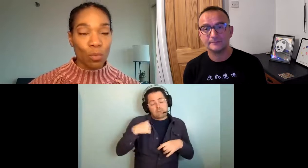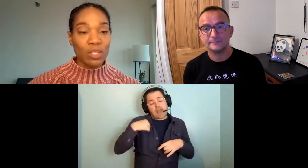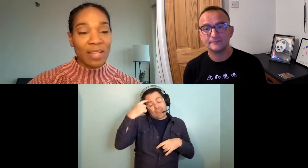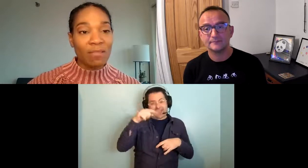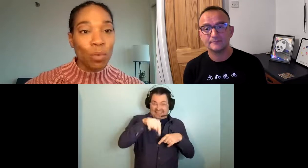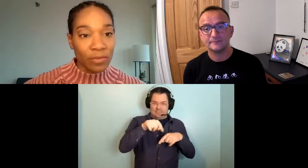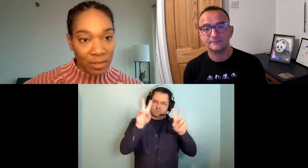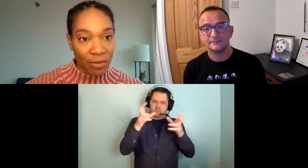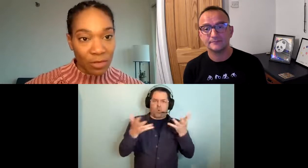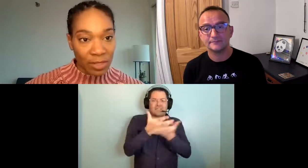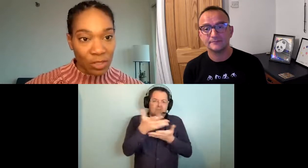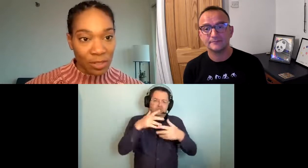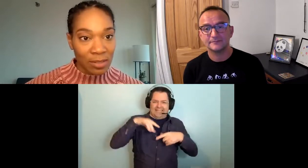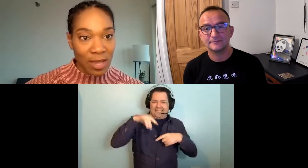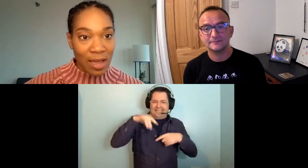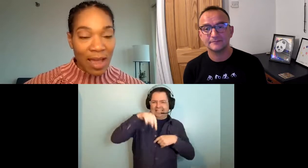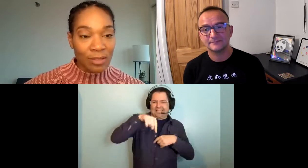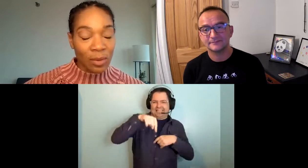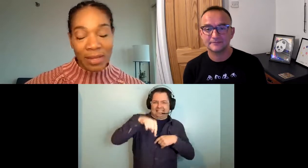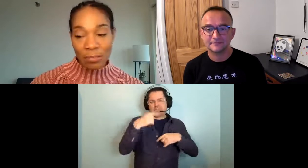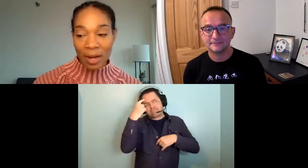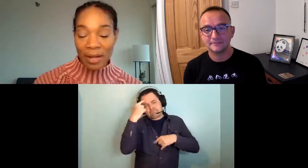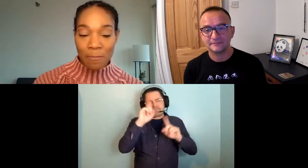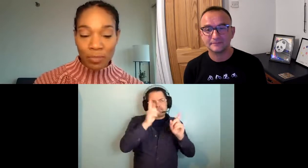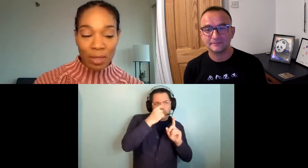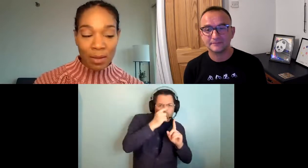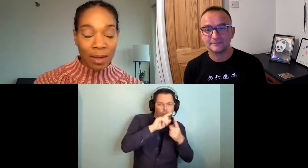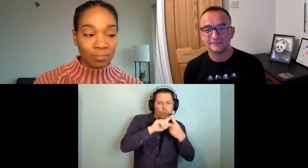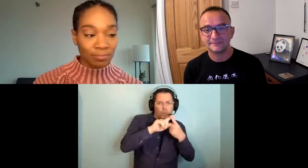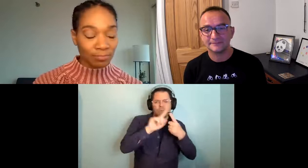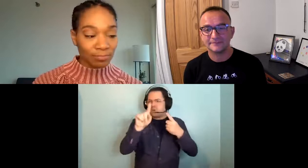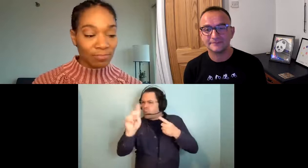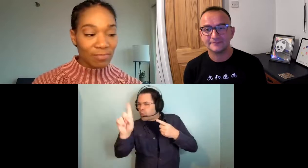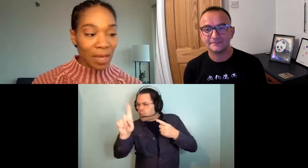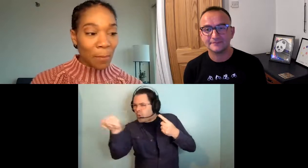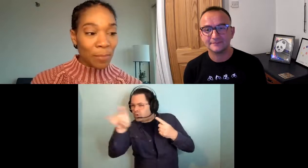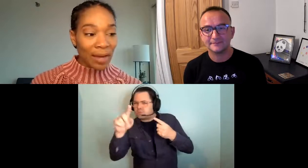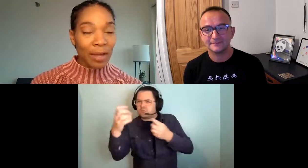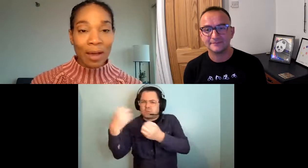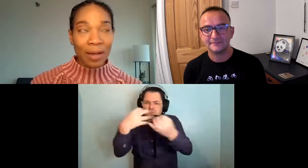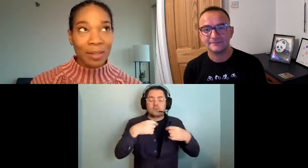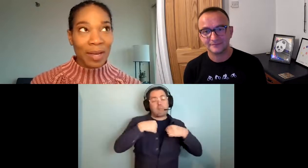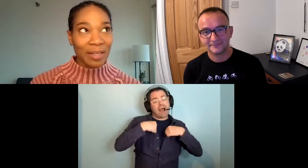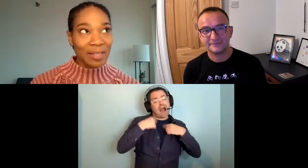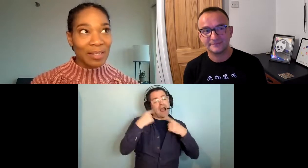and finding those resources and bringing them into the conversation to say you know, how does it feel, you